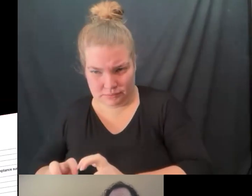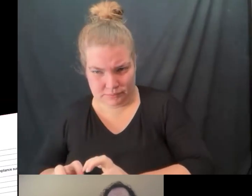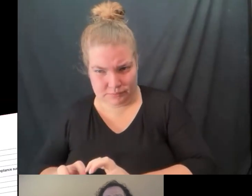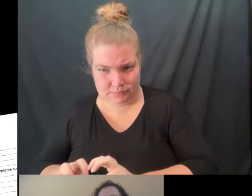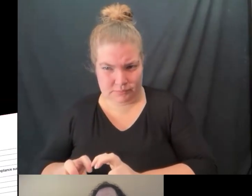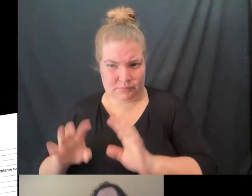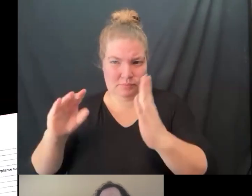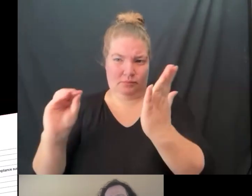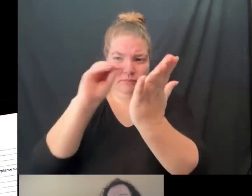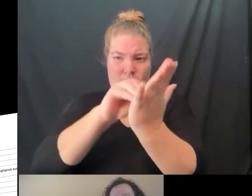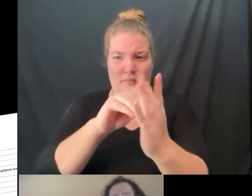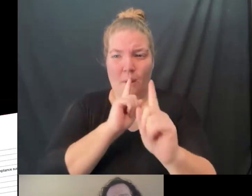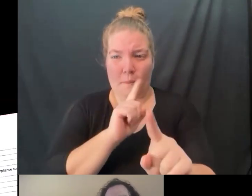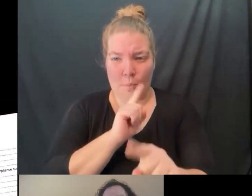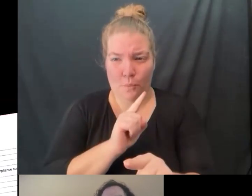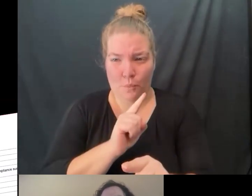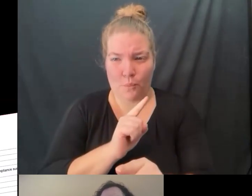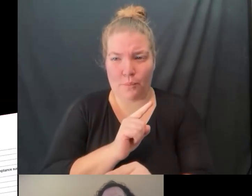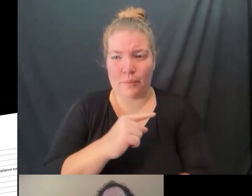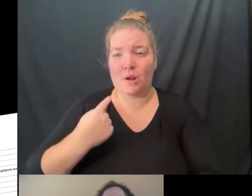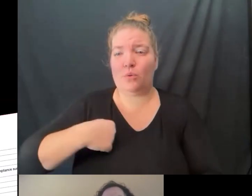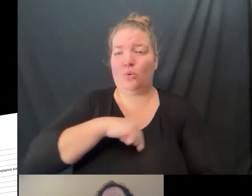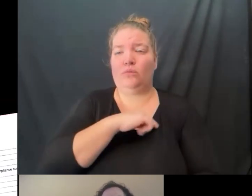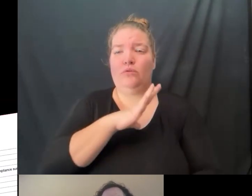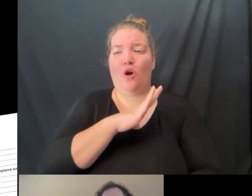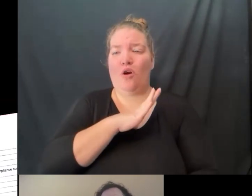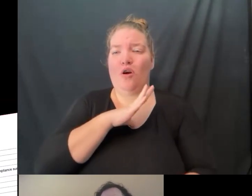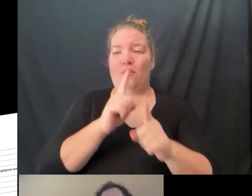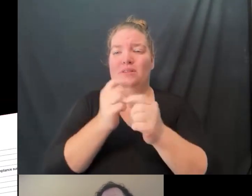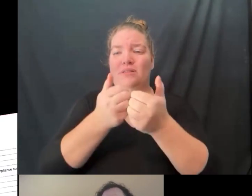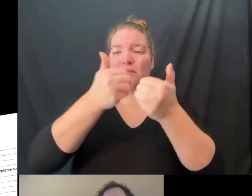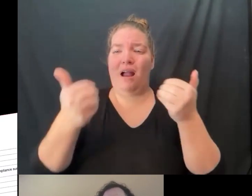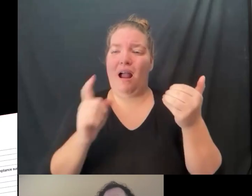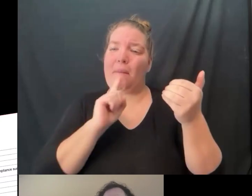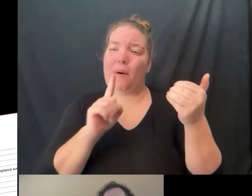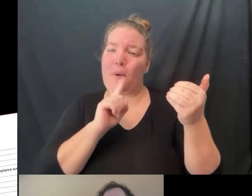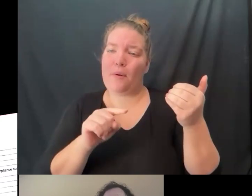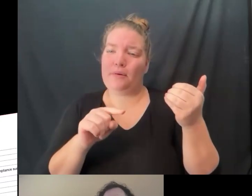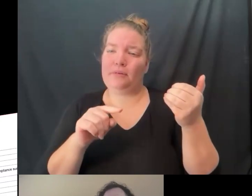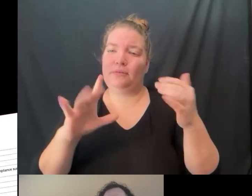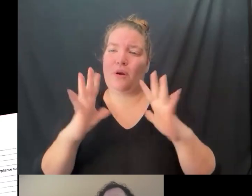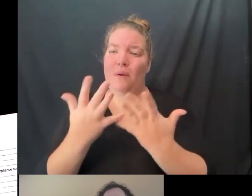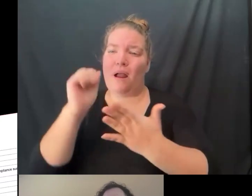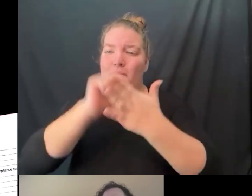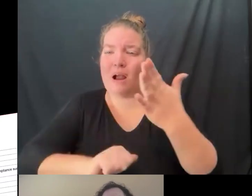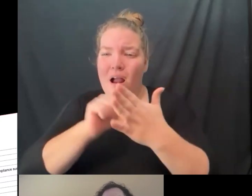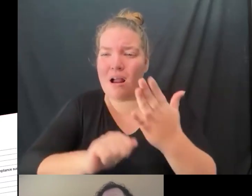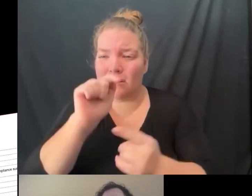inside the ACR or the VPAT. But typically, a better approach is we develop something called an accessibility remediation